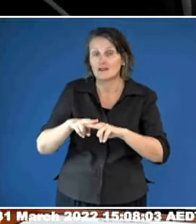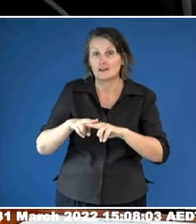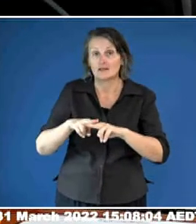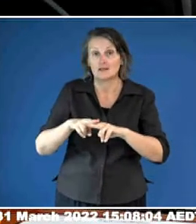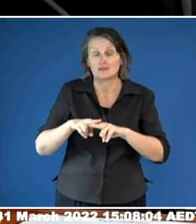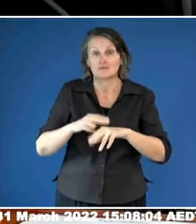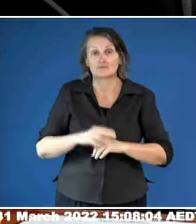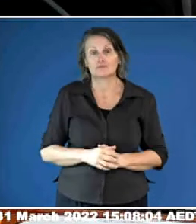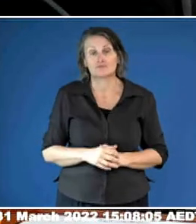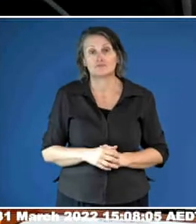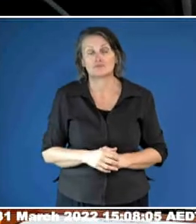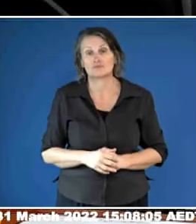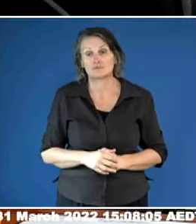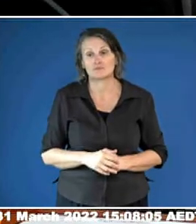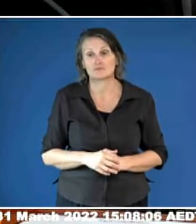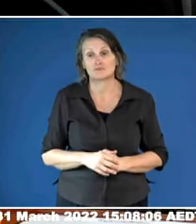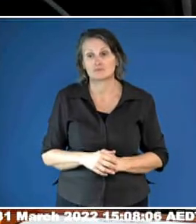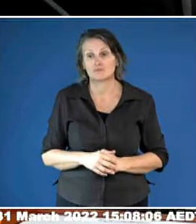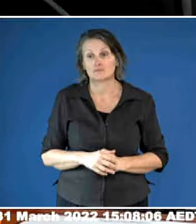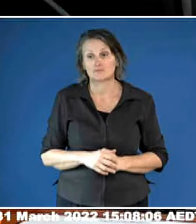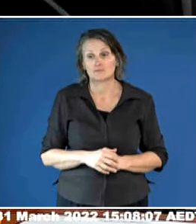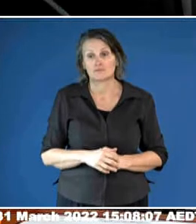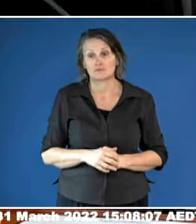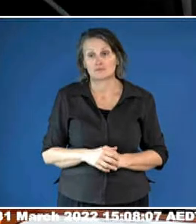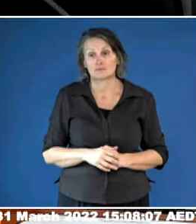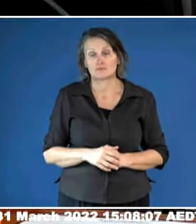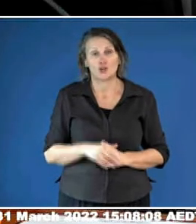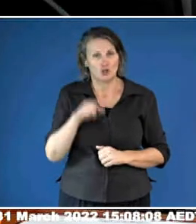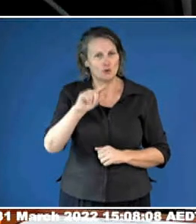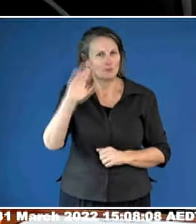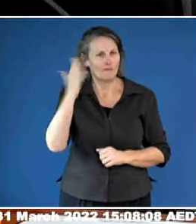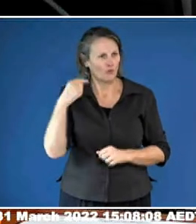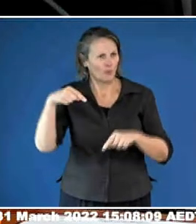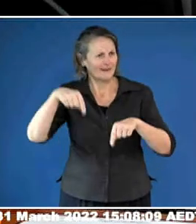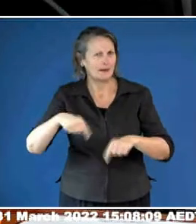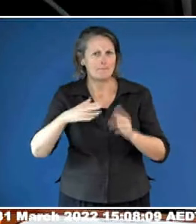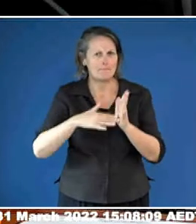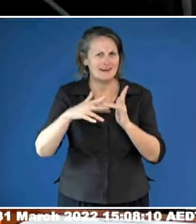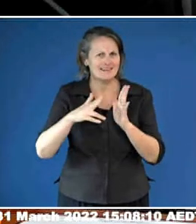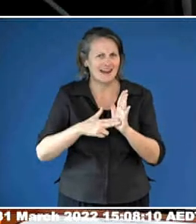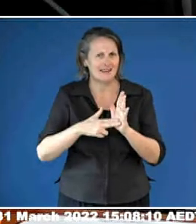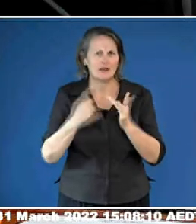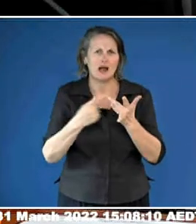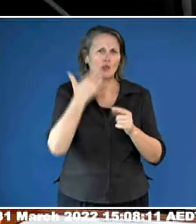You were here in the hearing room when Nicole Lee spoke about on Monday. Can I - that's a huge topic.